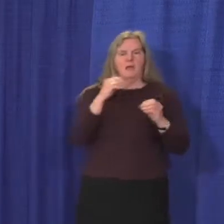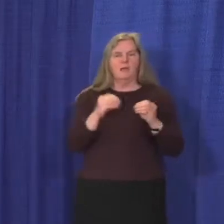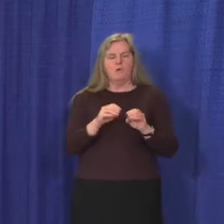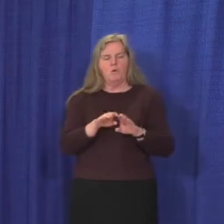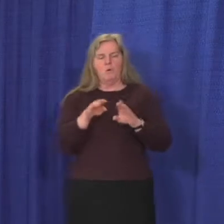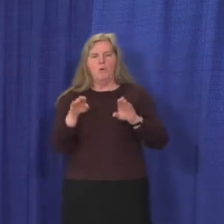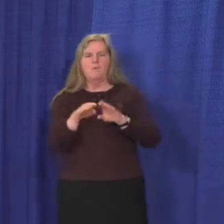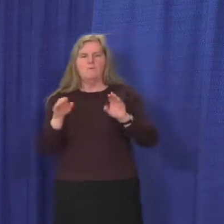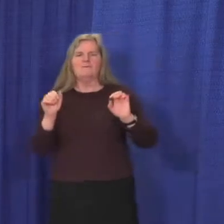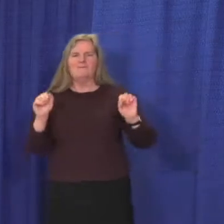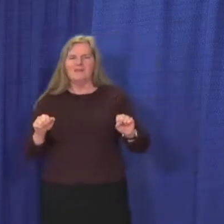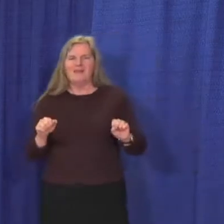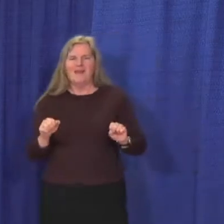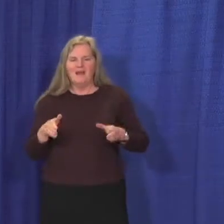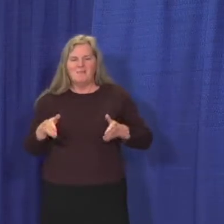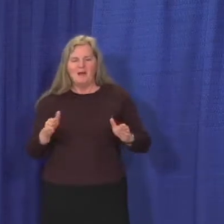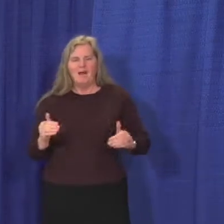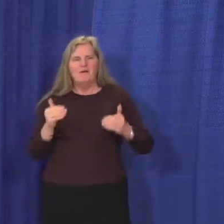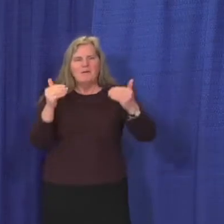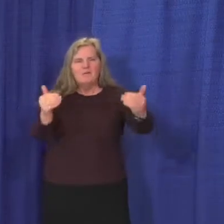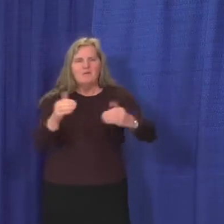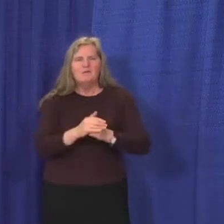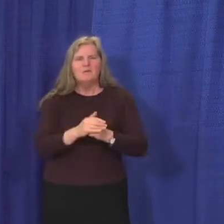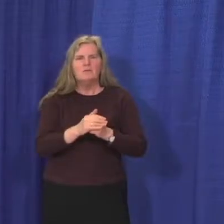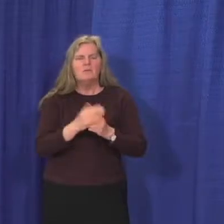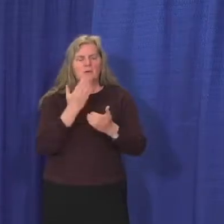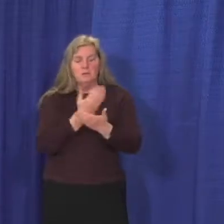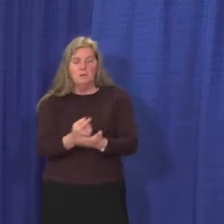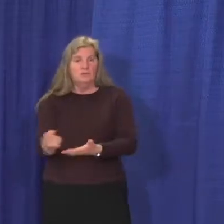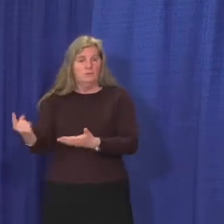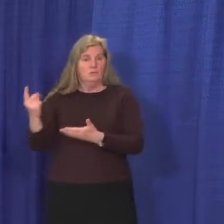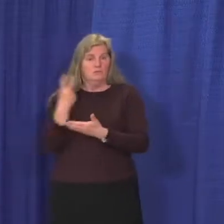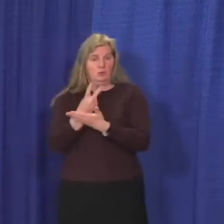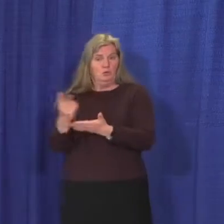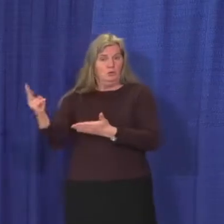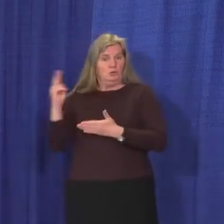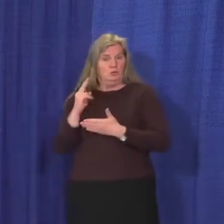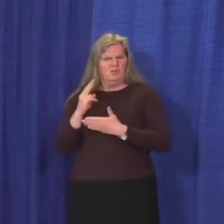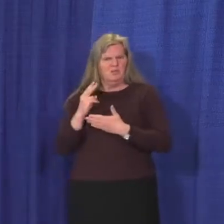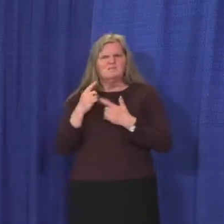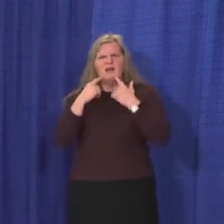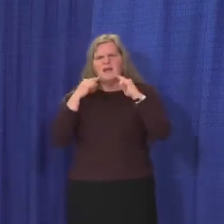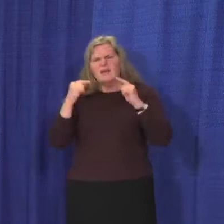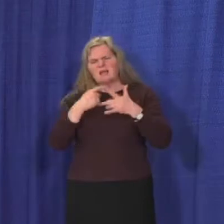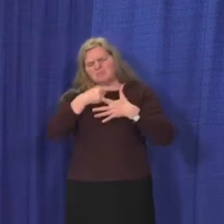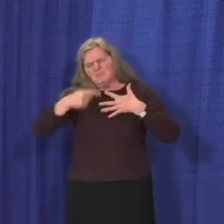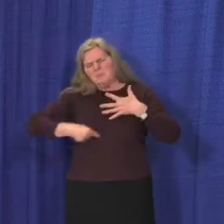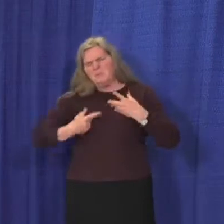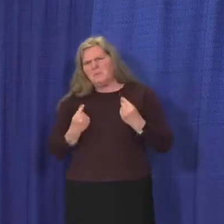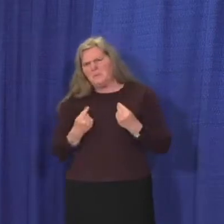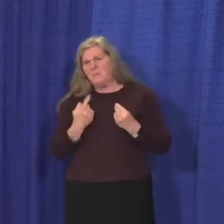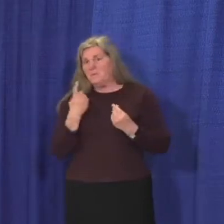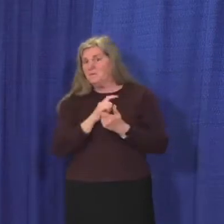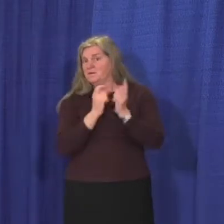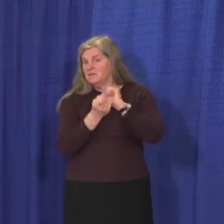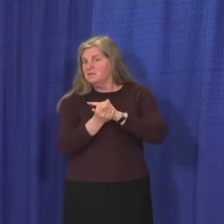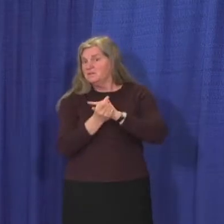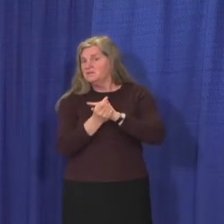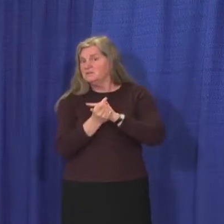restrictions as part of our plan. Two weeks ago we announced plans to lift restrictions.